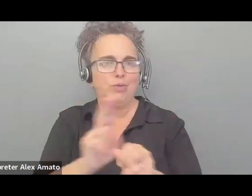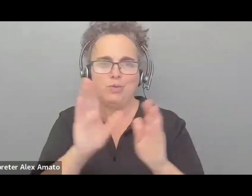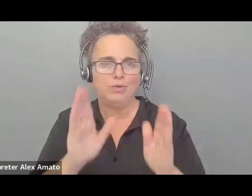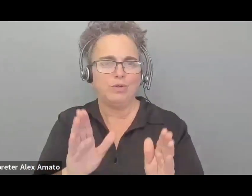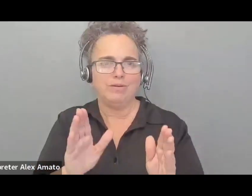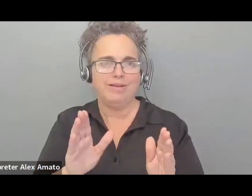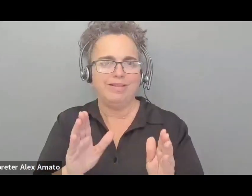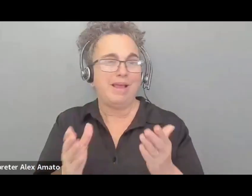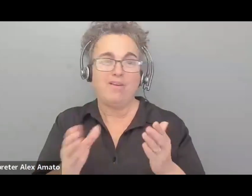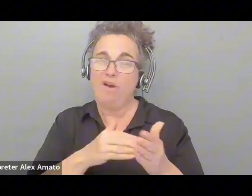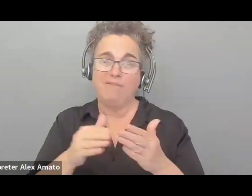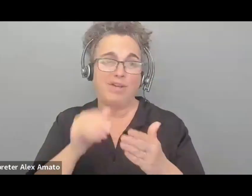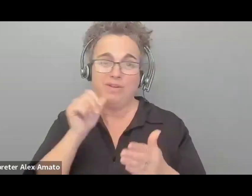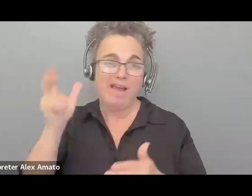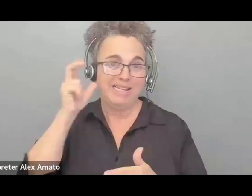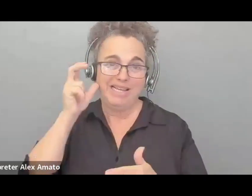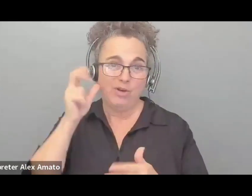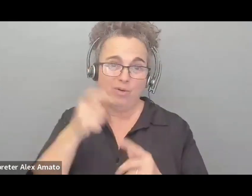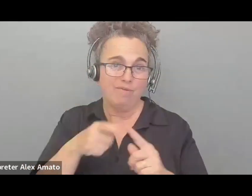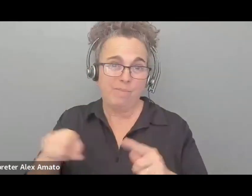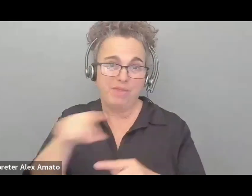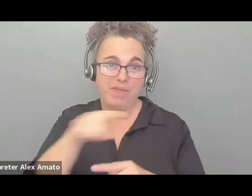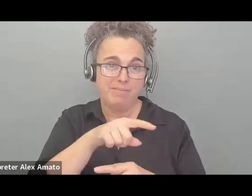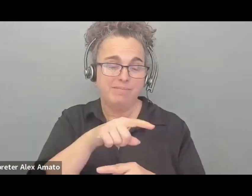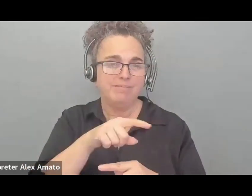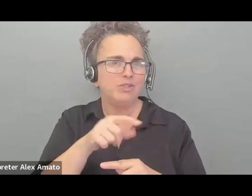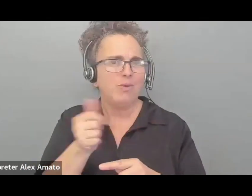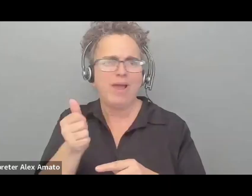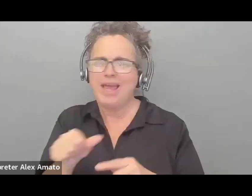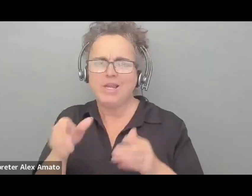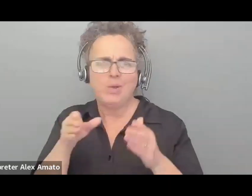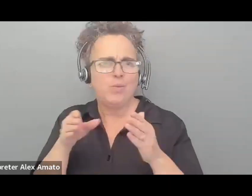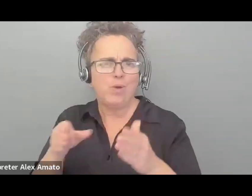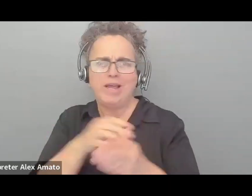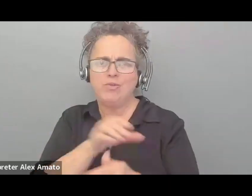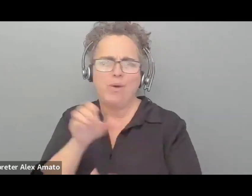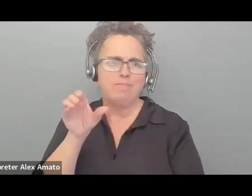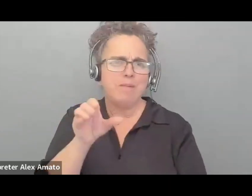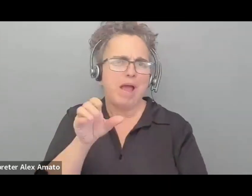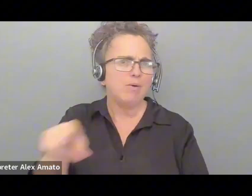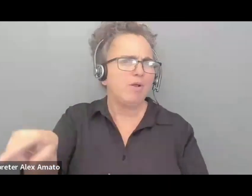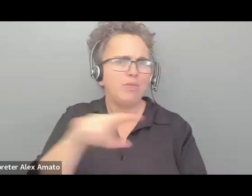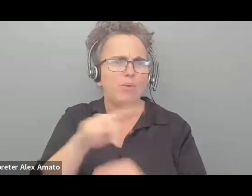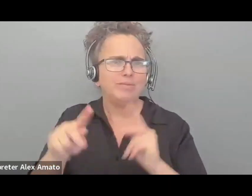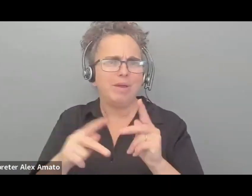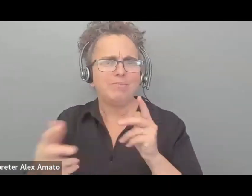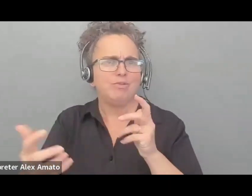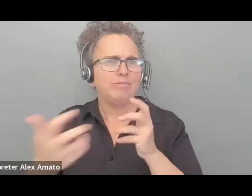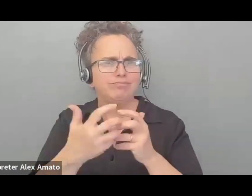and any way that you can leverage empowering that voice to engage with your method any way at all is better than not at all.